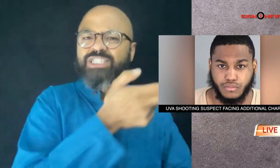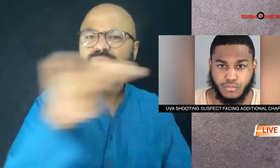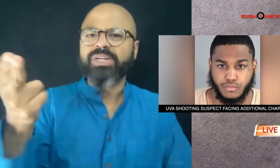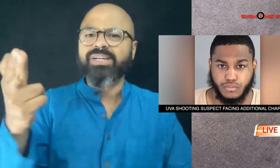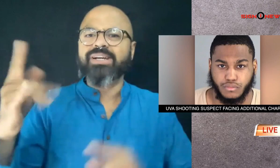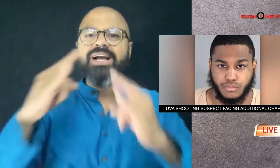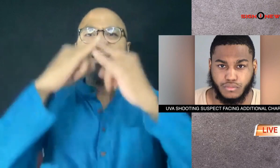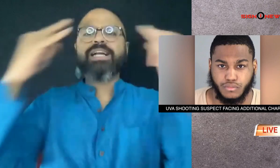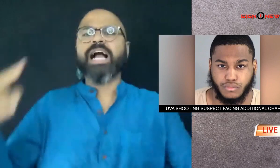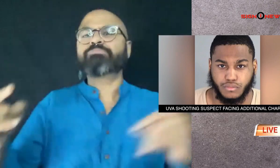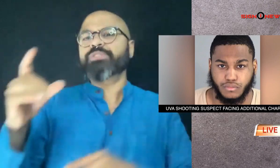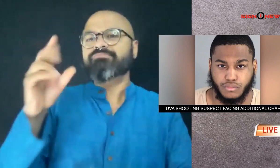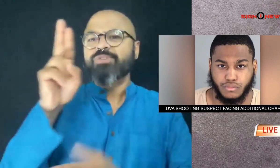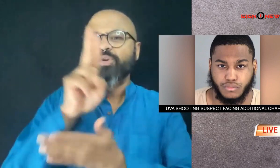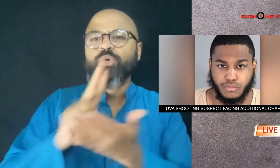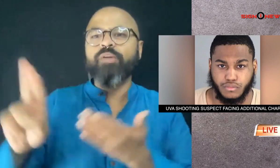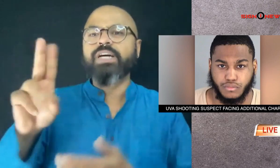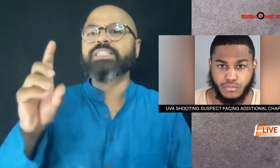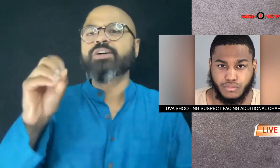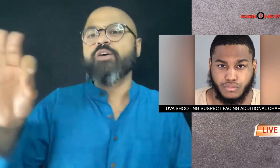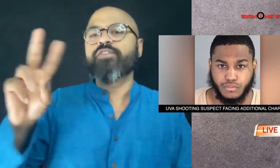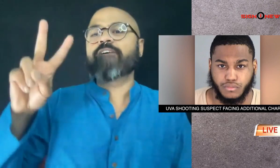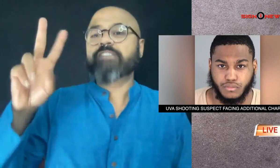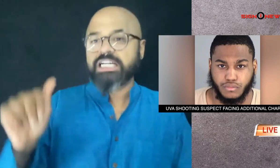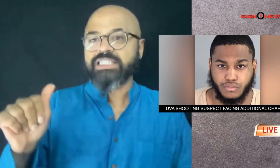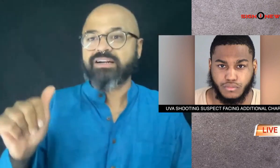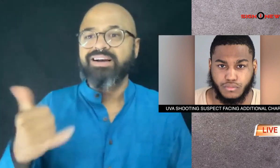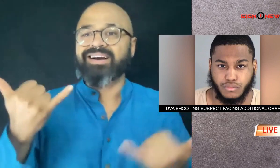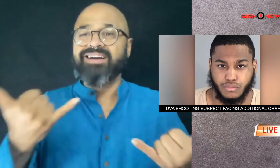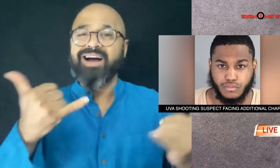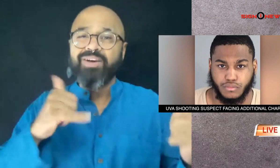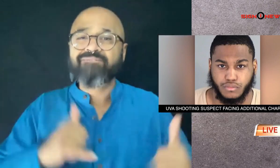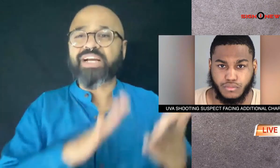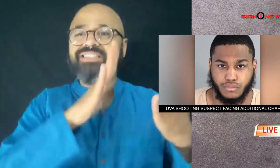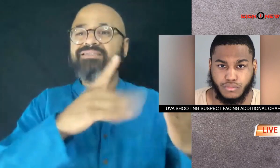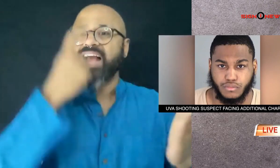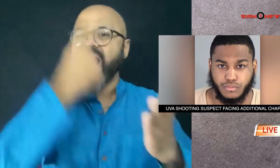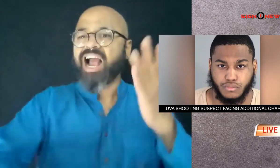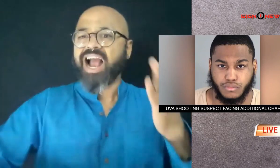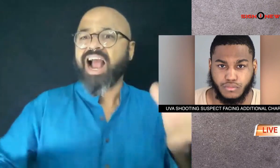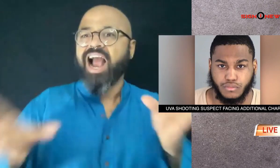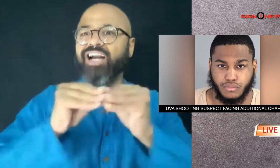suspect in the fatal shooting on the campus of University of Virginia is facing additional